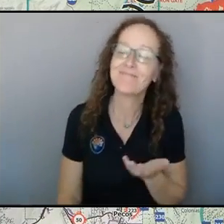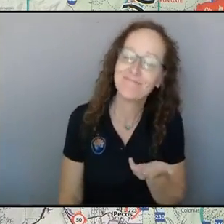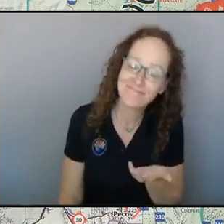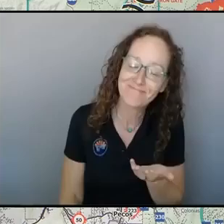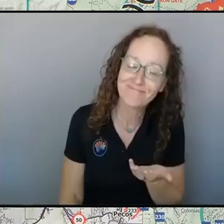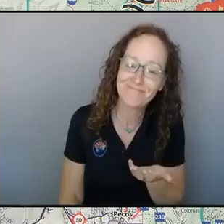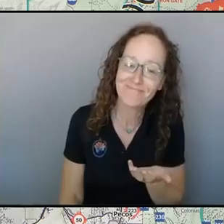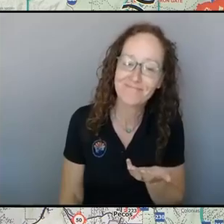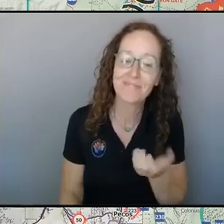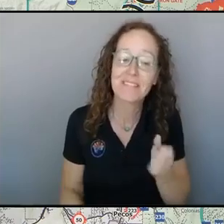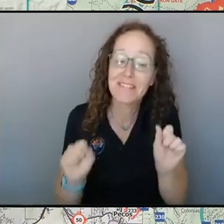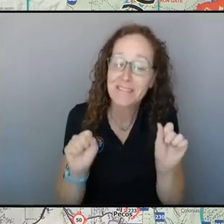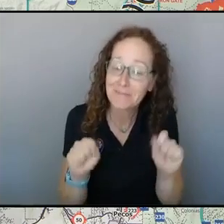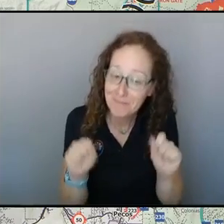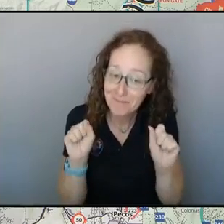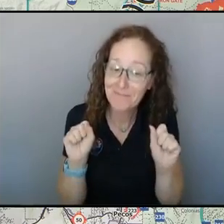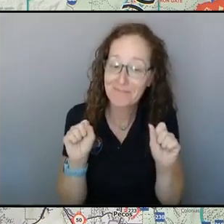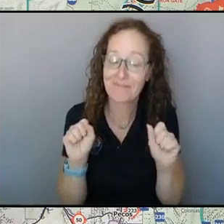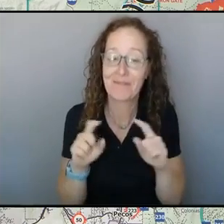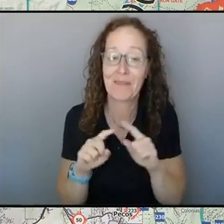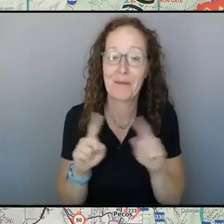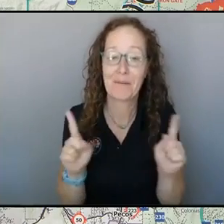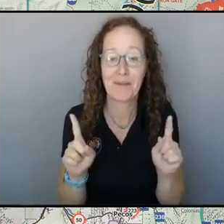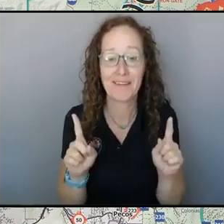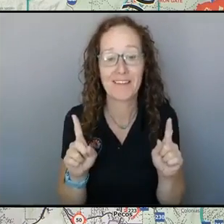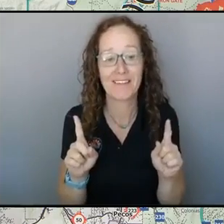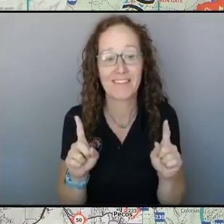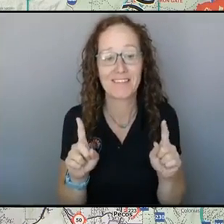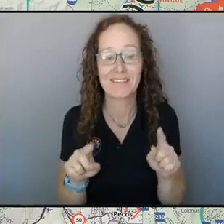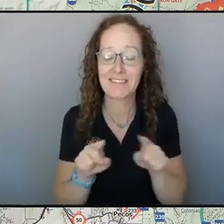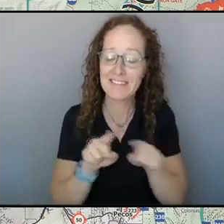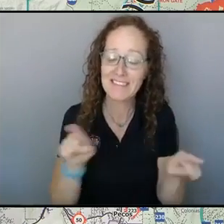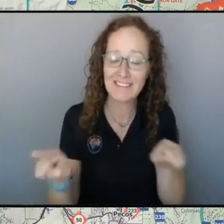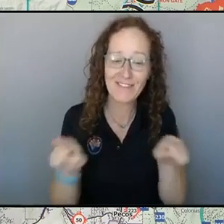some rain but there's a big difference between just getting